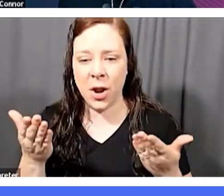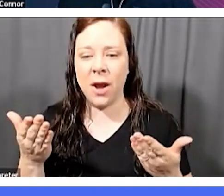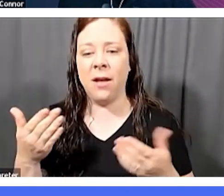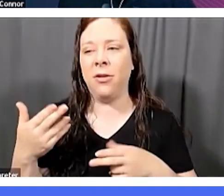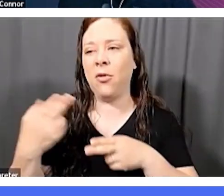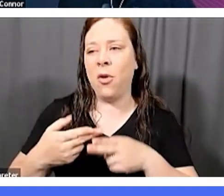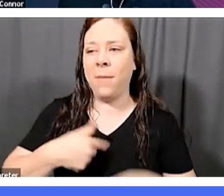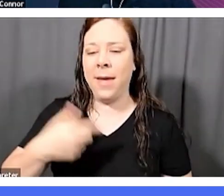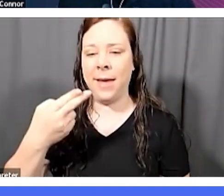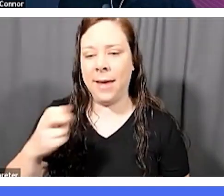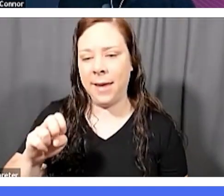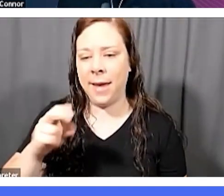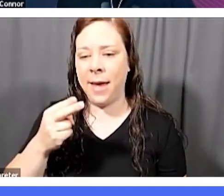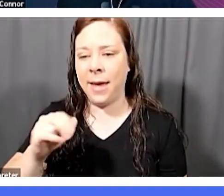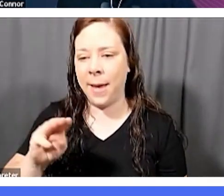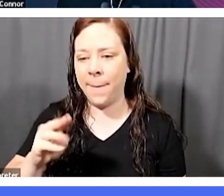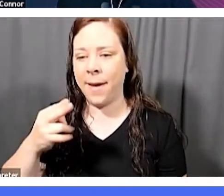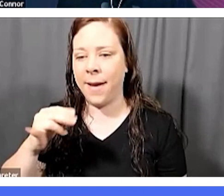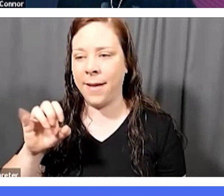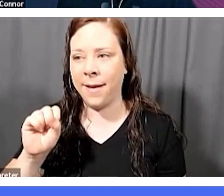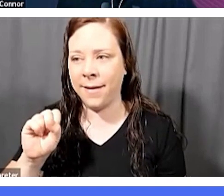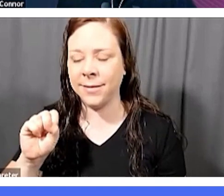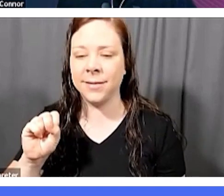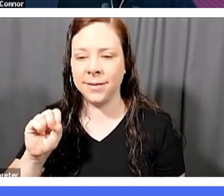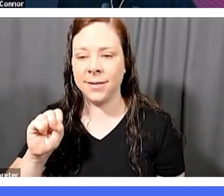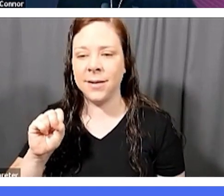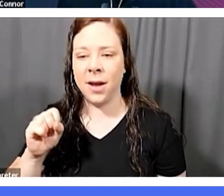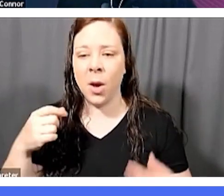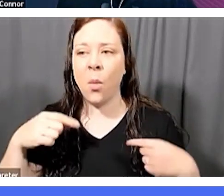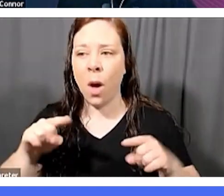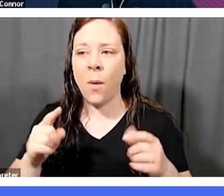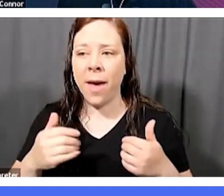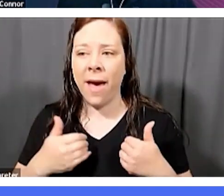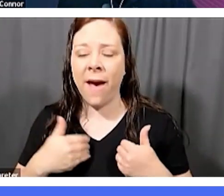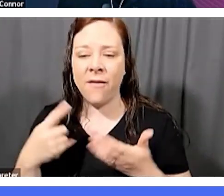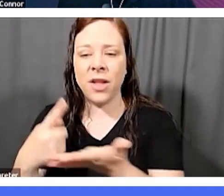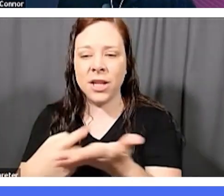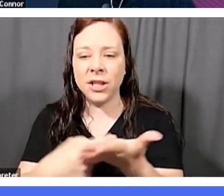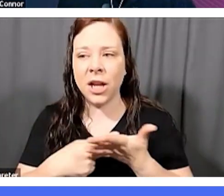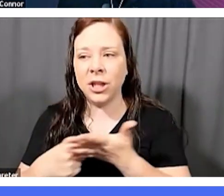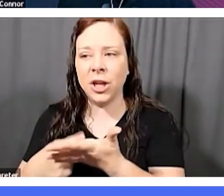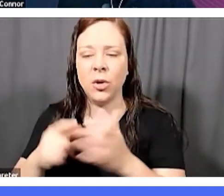and I encourage you as we have this discussion today, to share yours along the way as well.